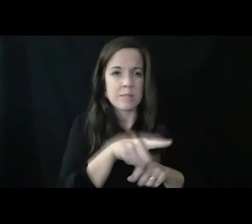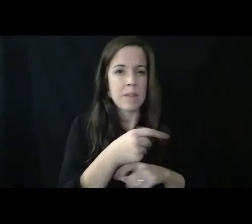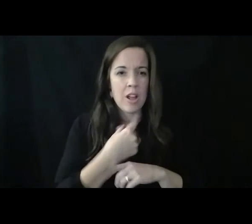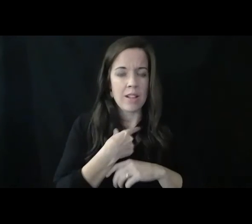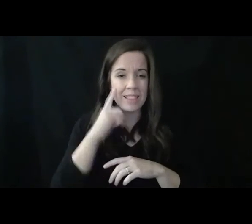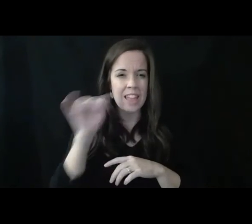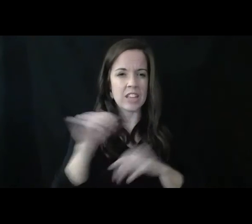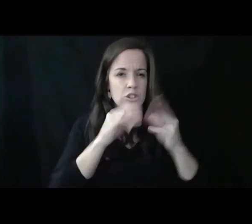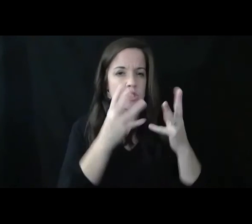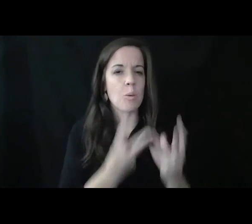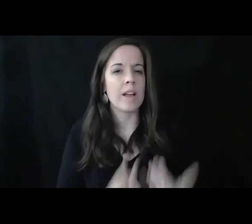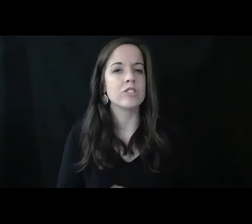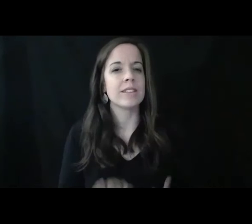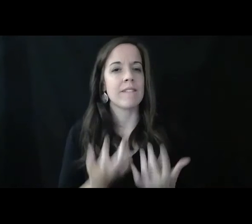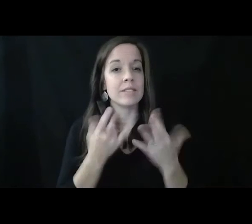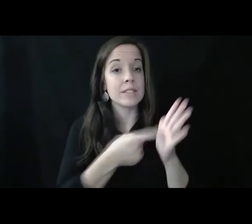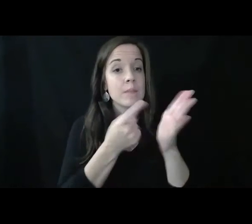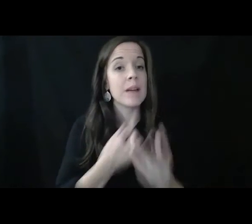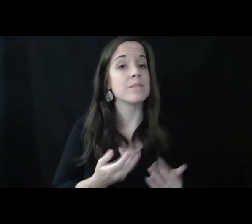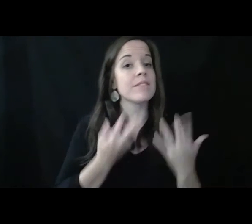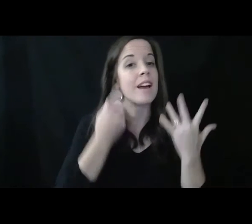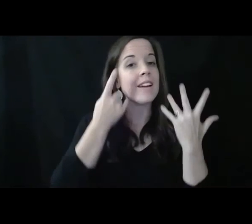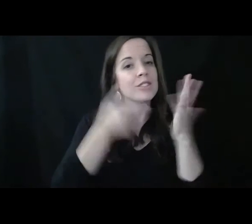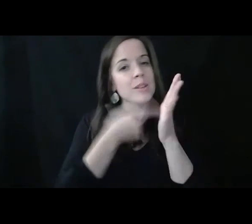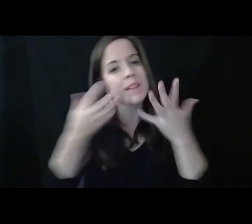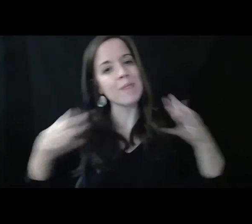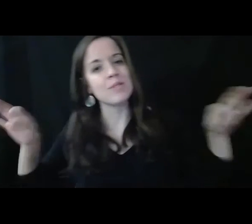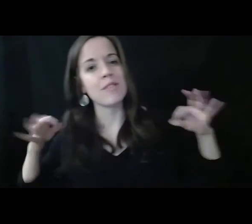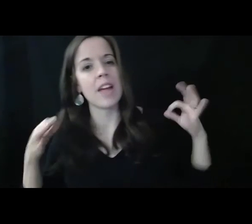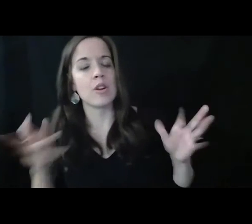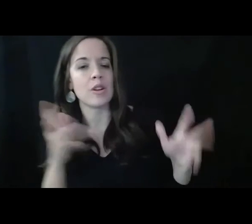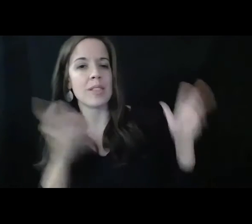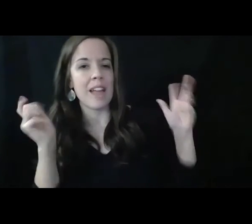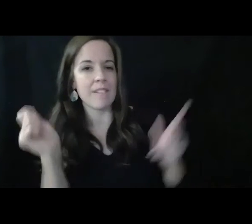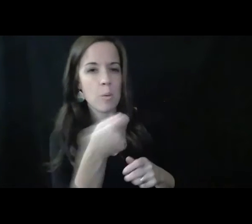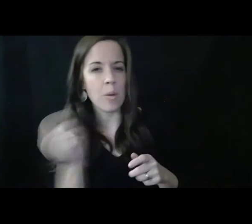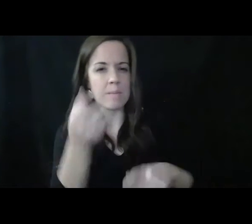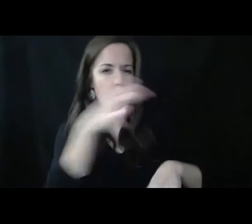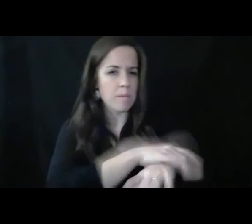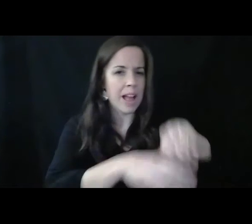sometimes fire sometimes feathers // elect a whip or bind me // blind in leather